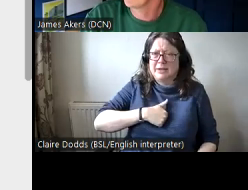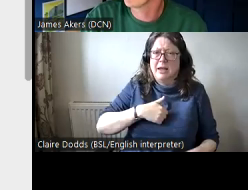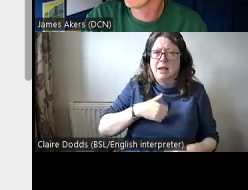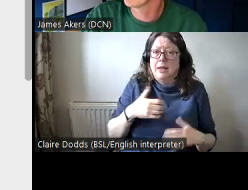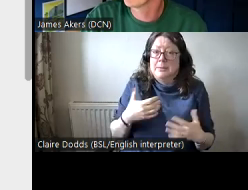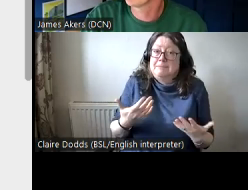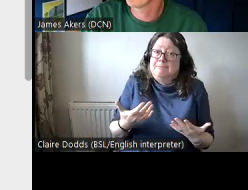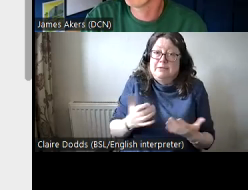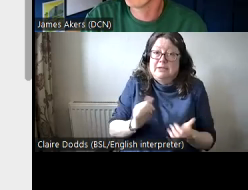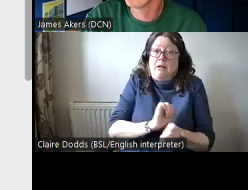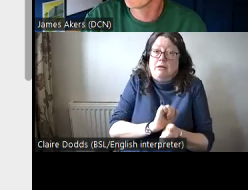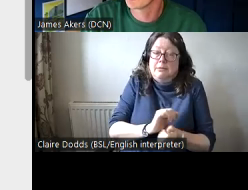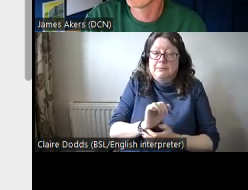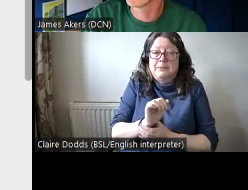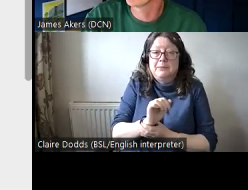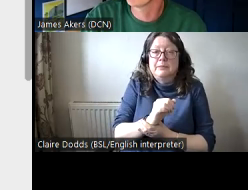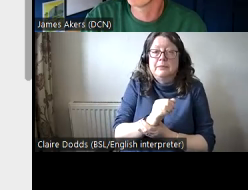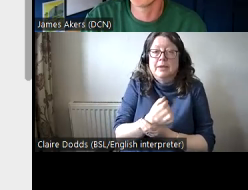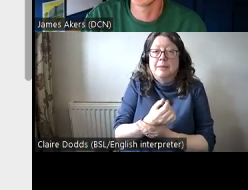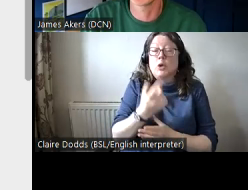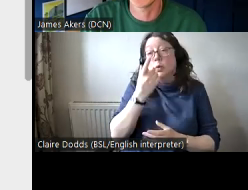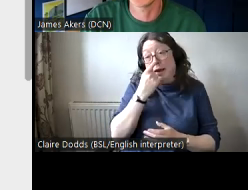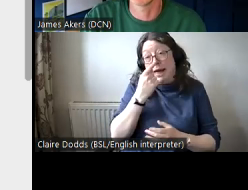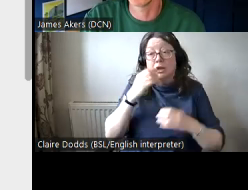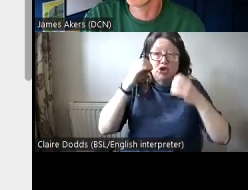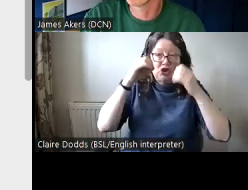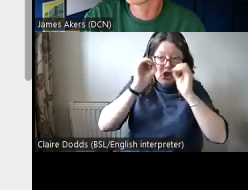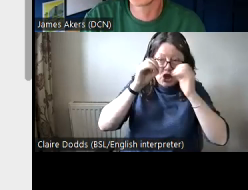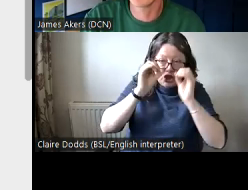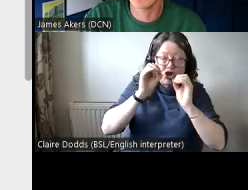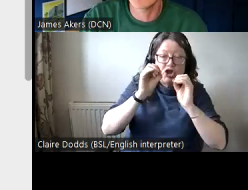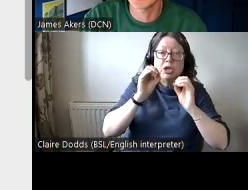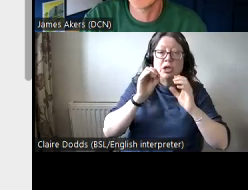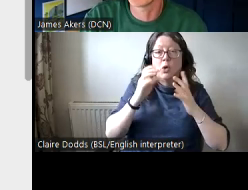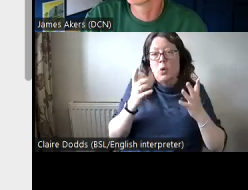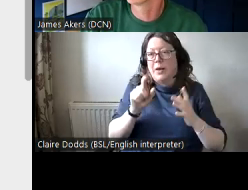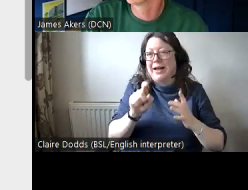In this list, you can use the search facility or you can just click the one you want. I'm going to click